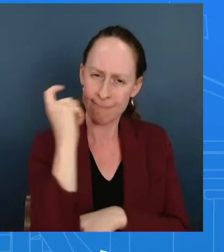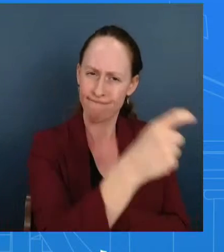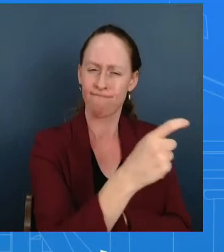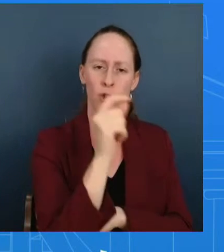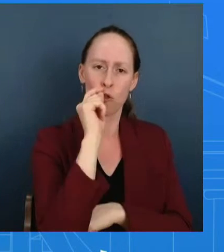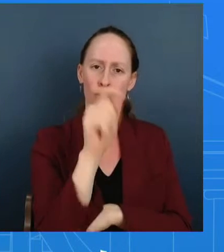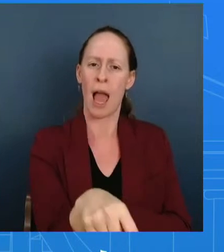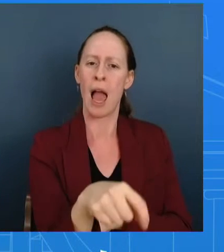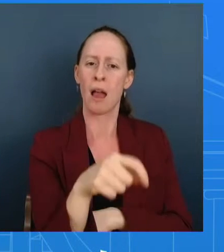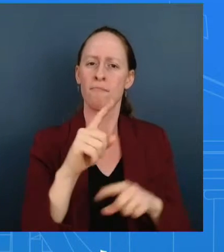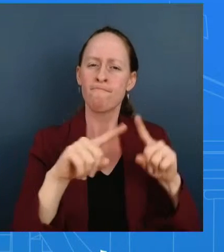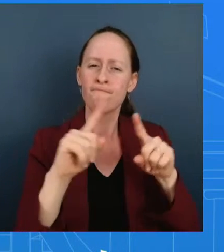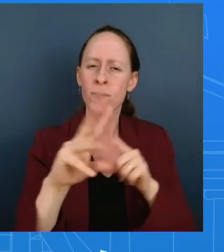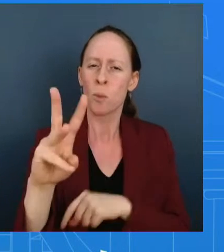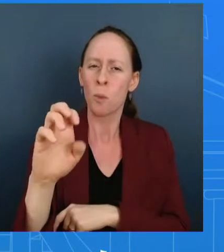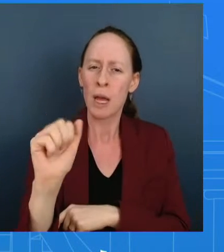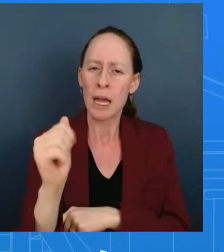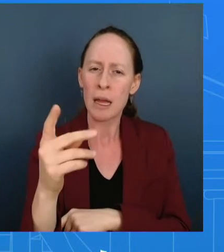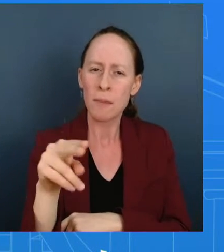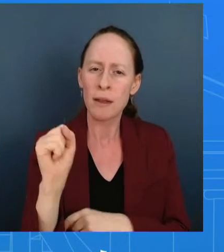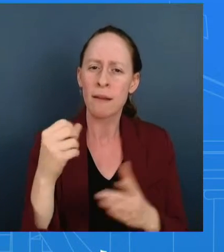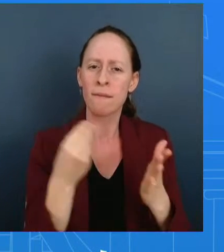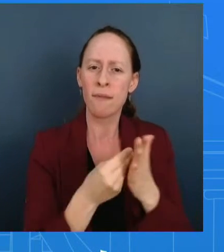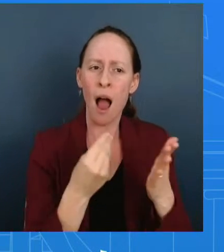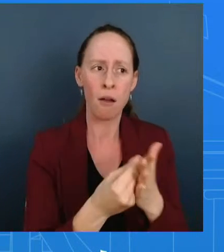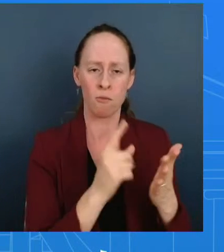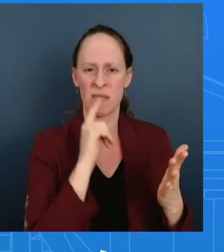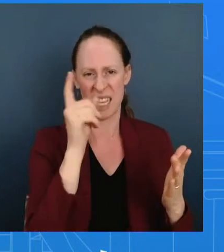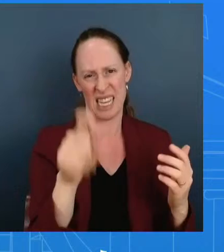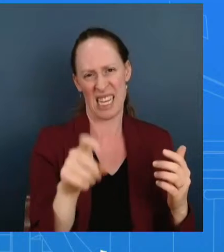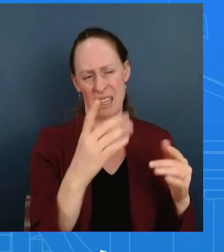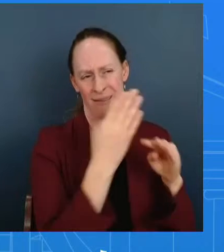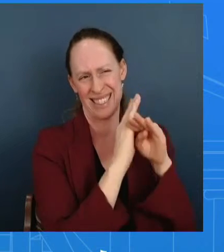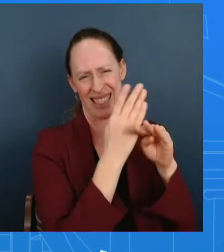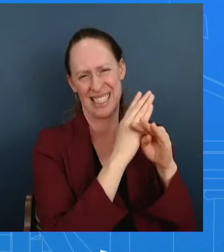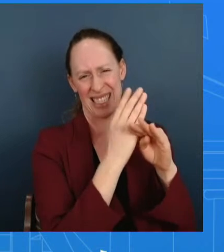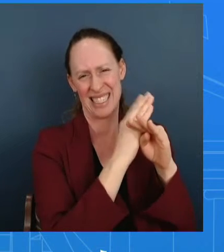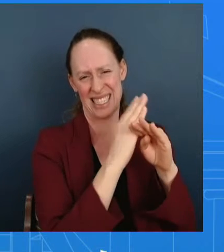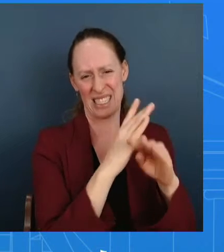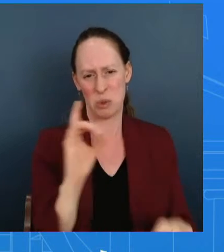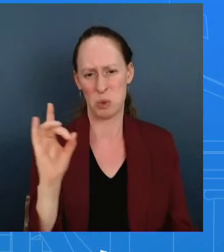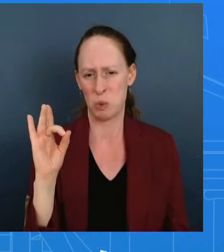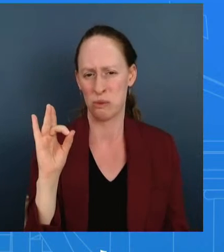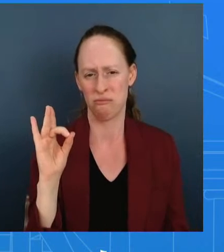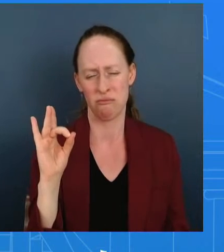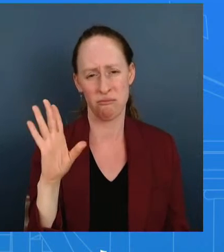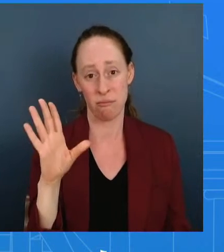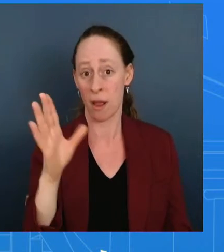Instead of the nightmare scenar- -- scenarios that were predicted several months ago about what we could see heading into the NATO Summit,